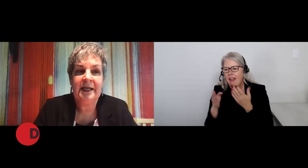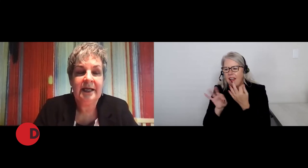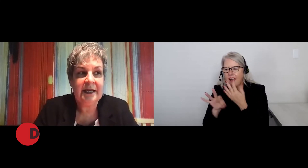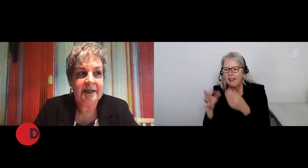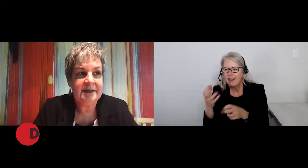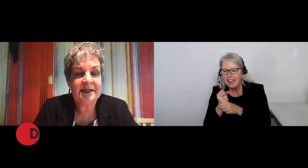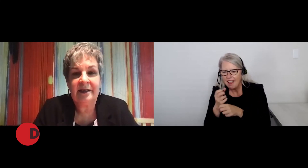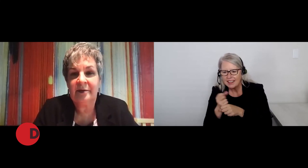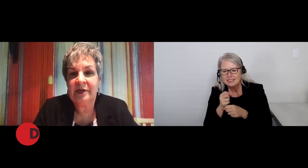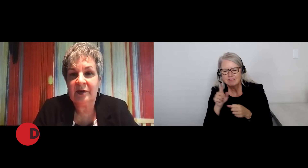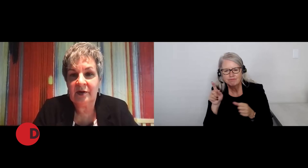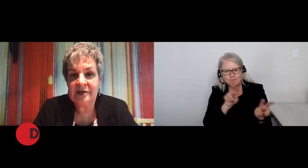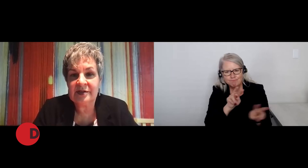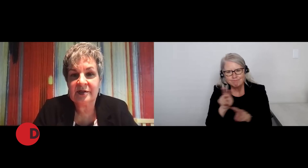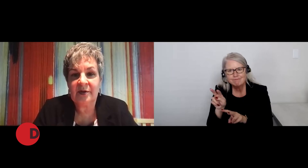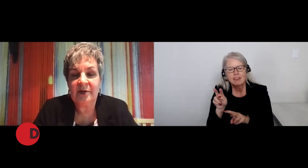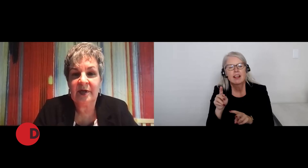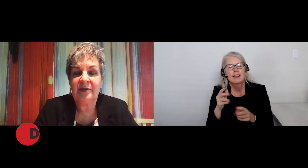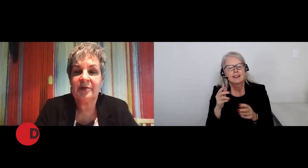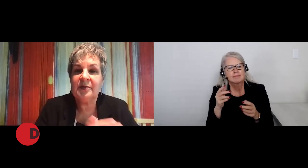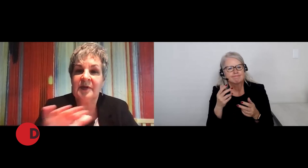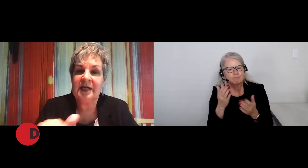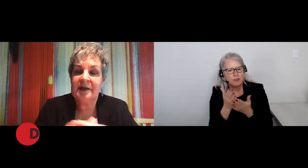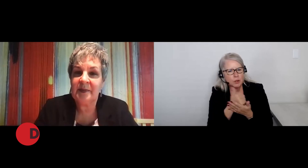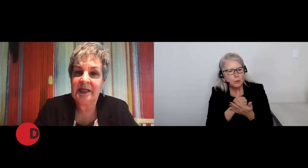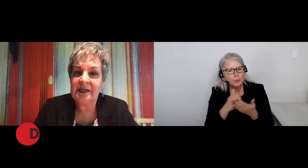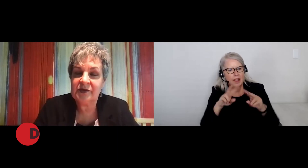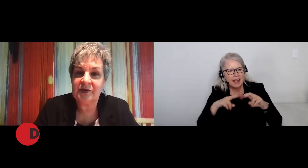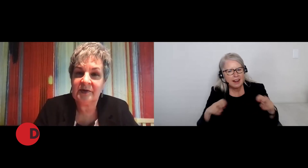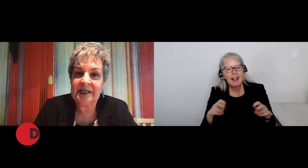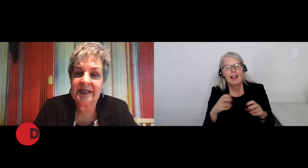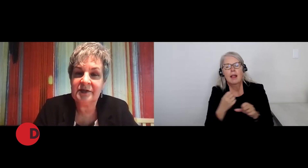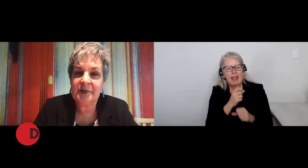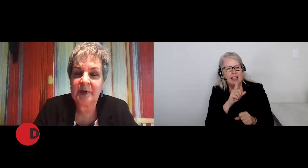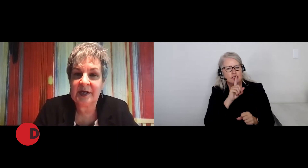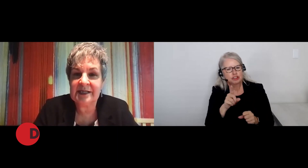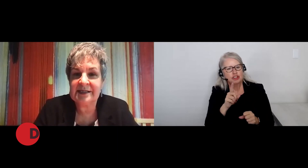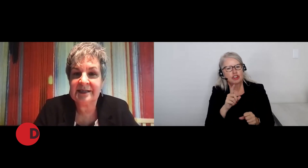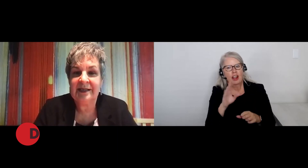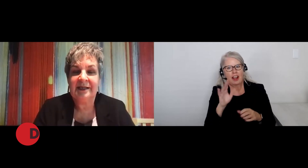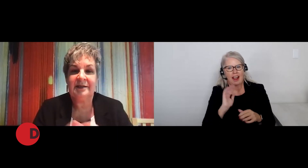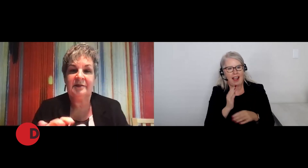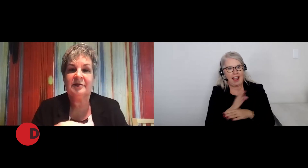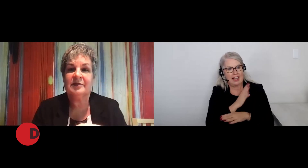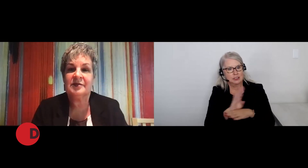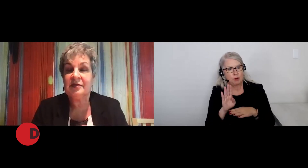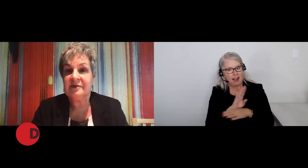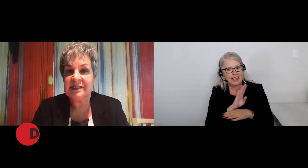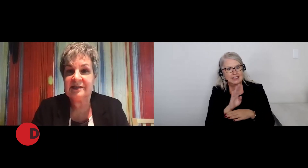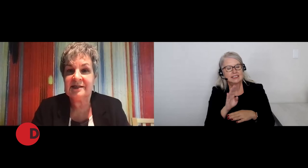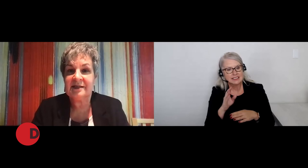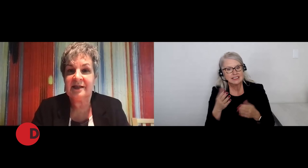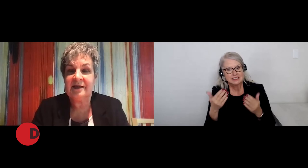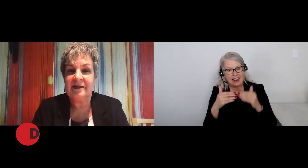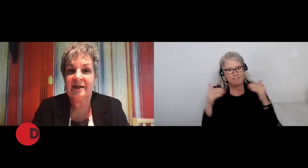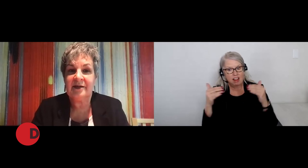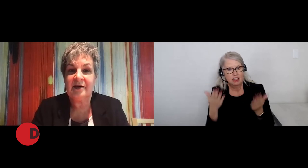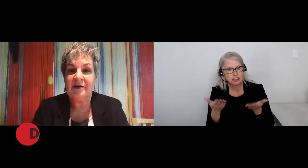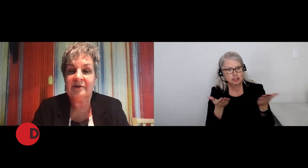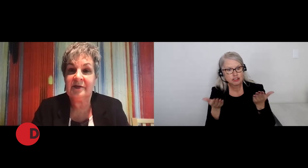channels, reviewing, analyzing and making sure Enterprise level